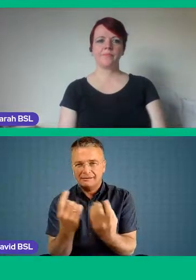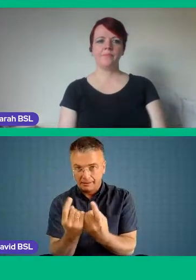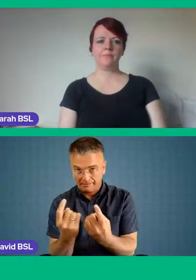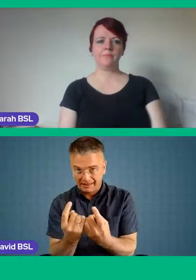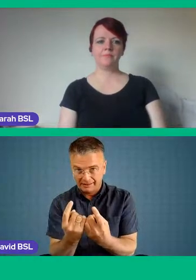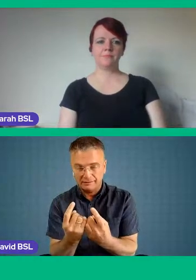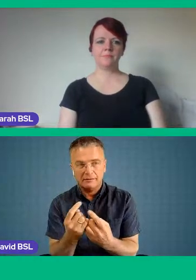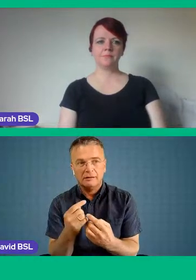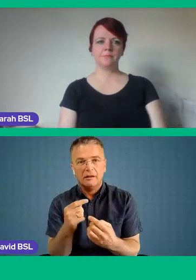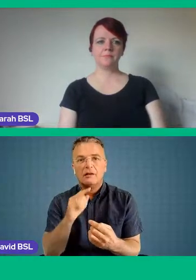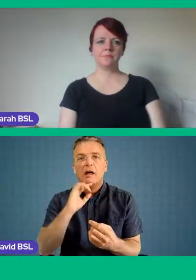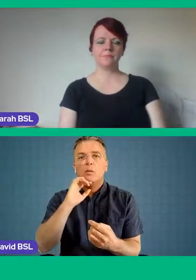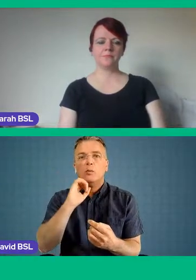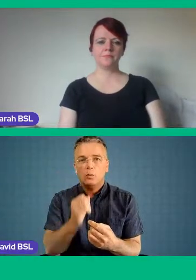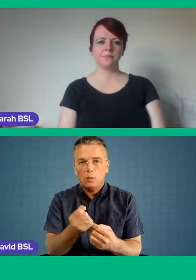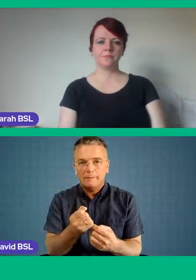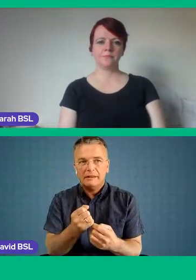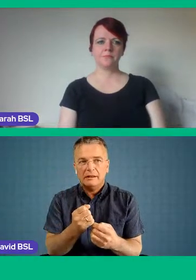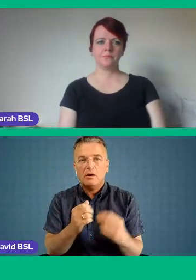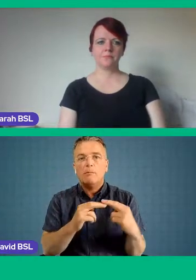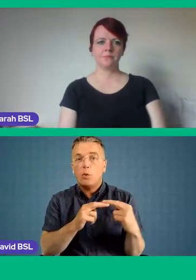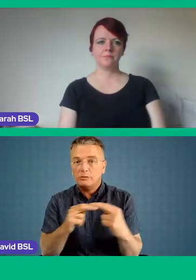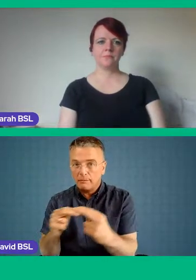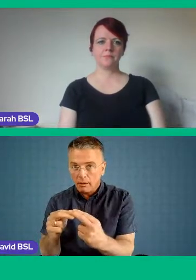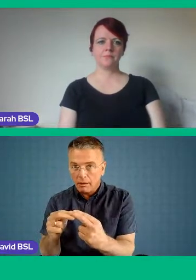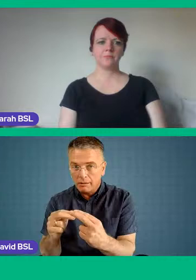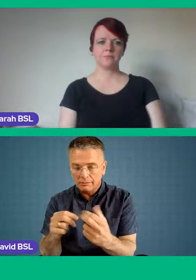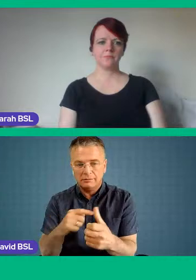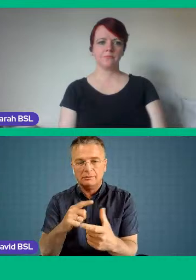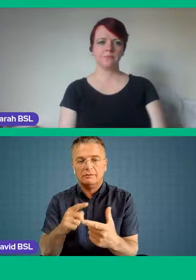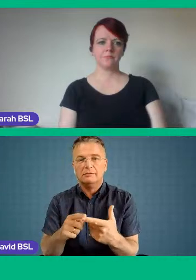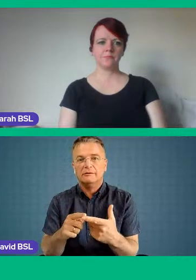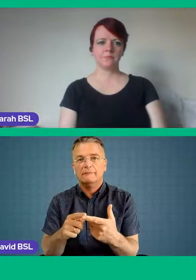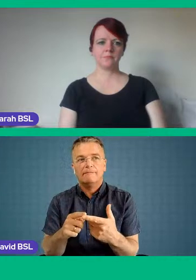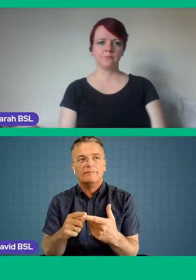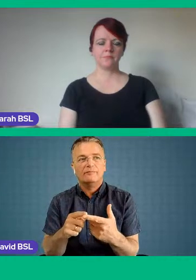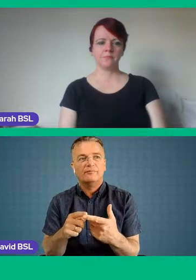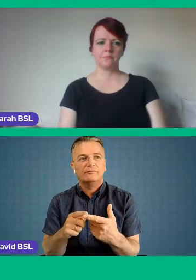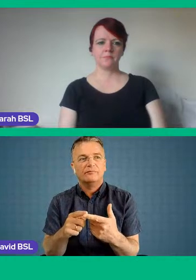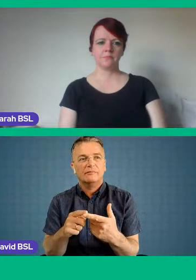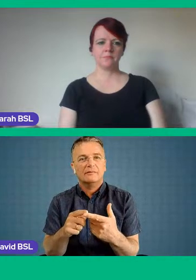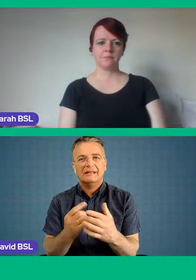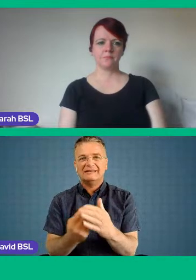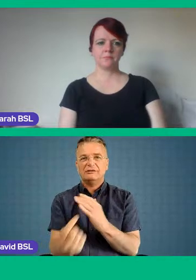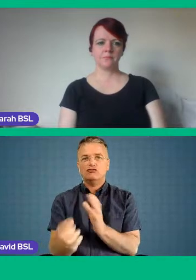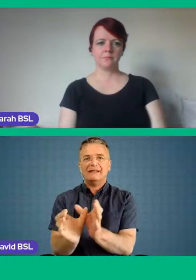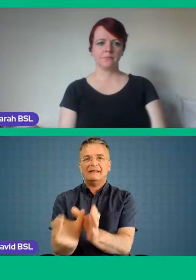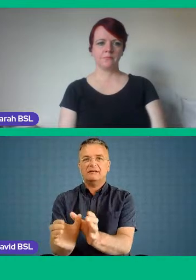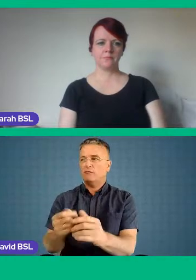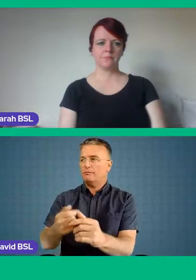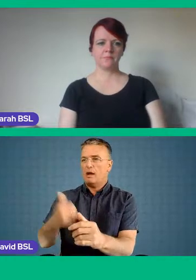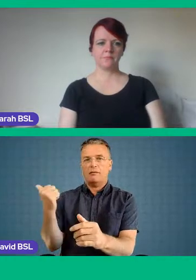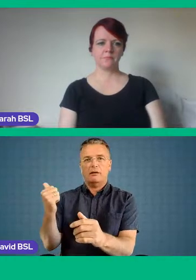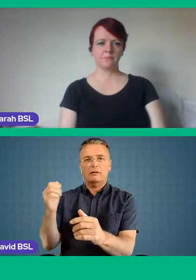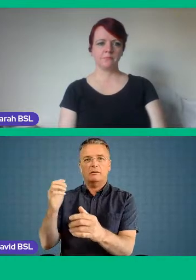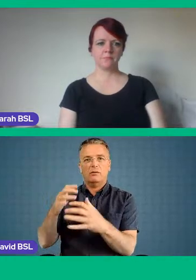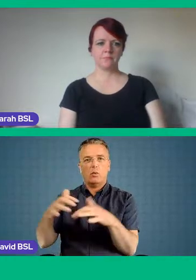, that would be discreet from other audience members, that would be cheap to make but also would be versatile.